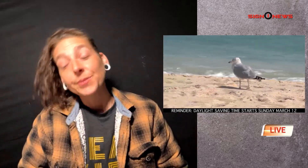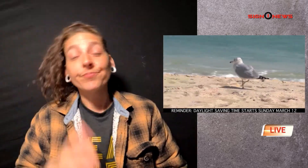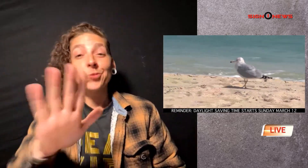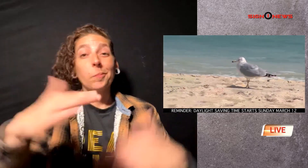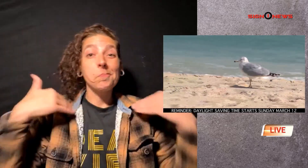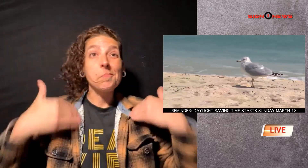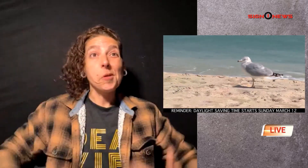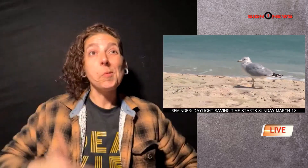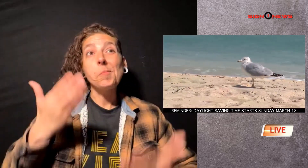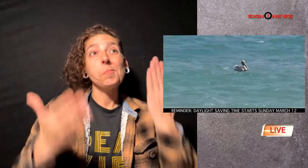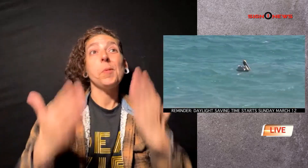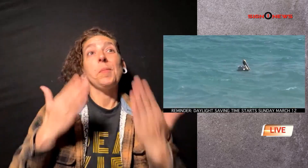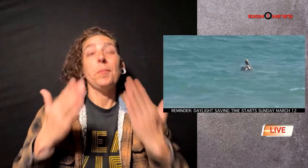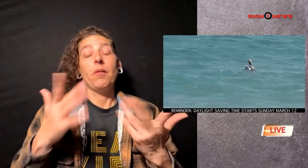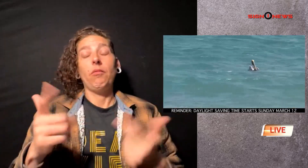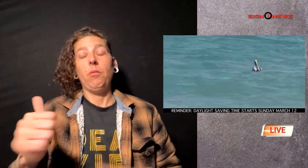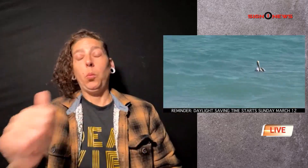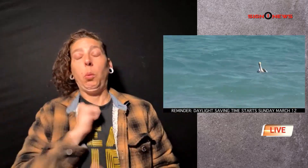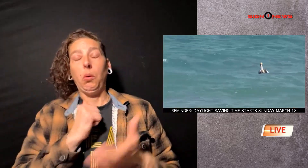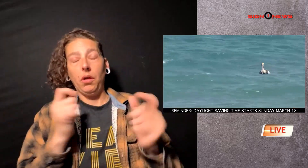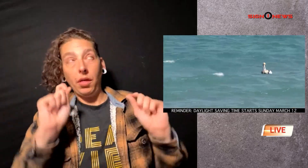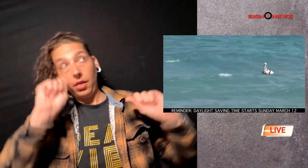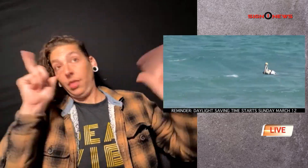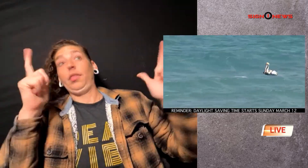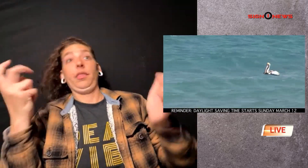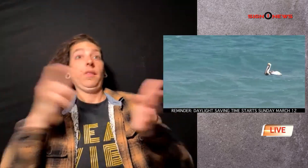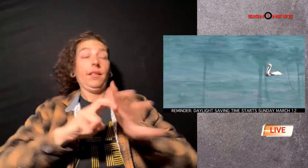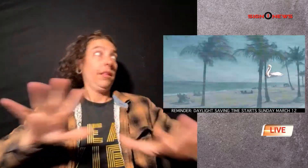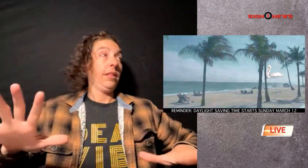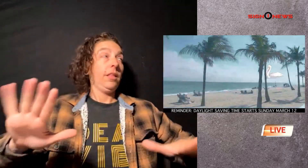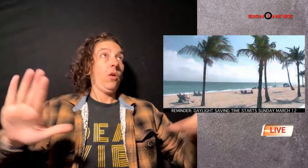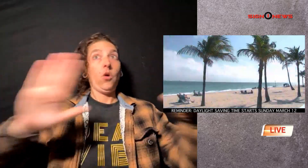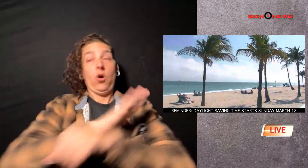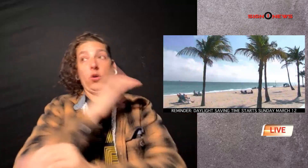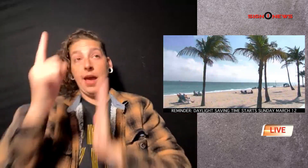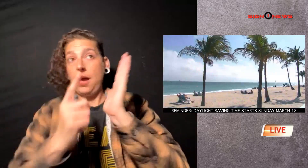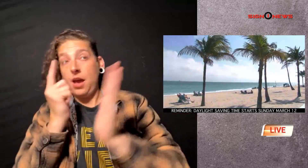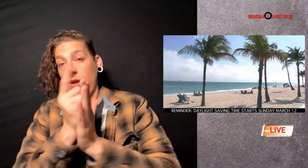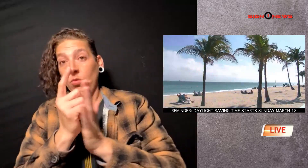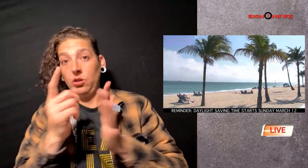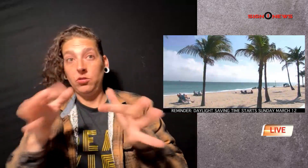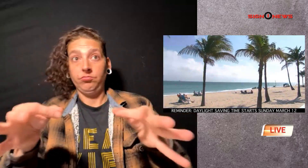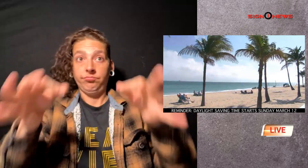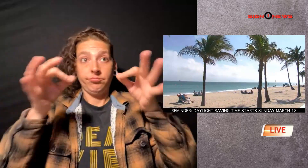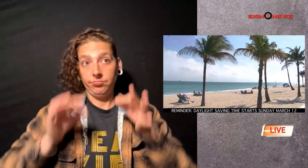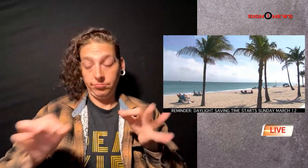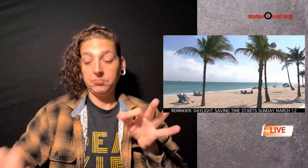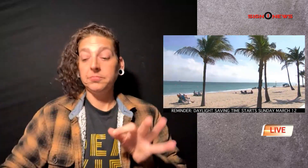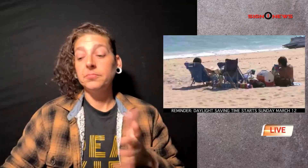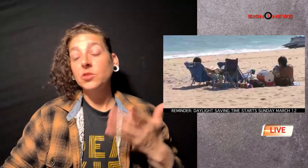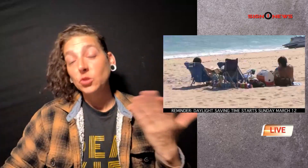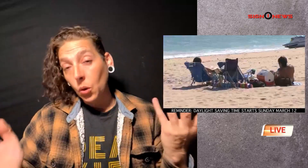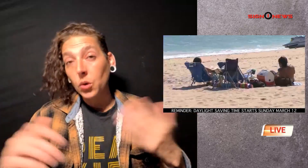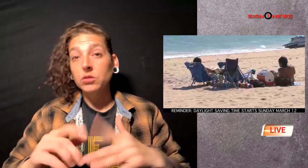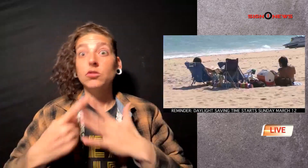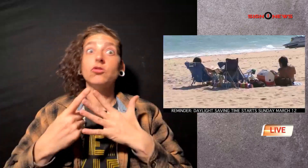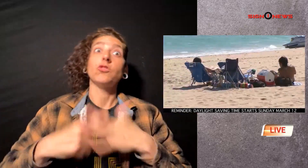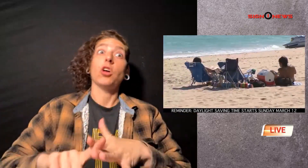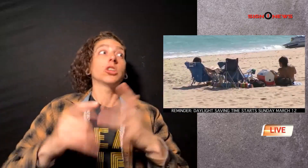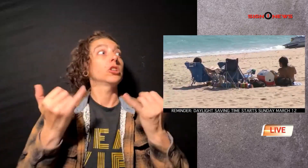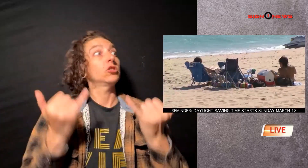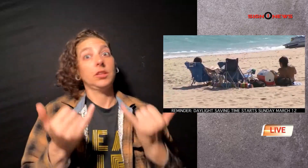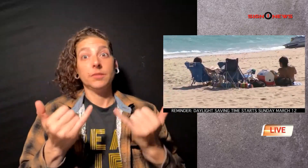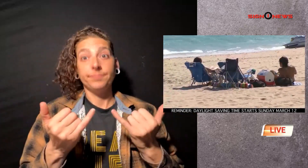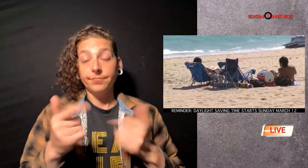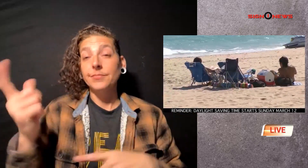your body probably won't like getting up a whole hour earlier so starting today sleep